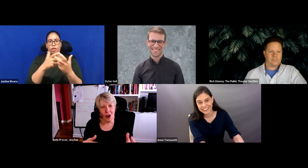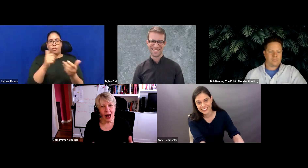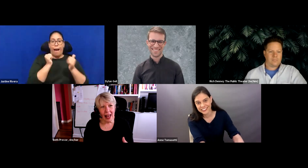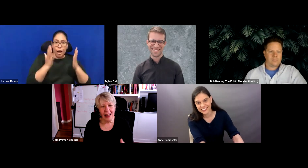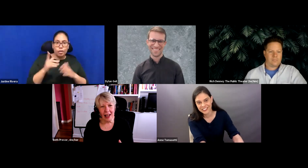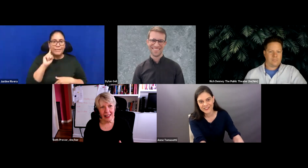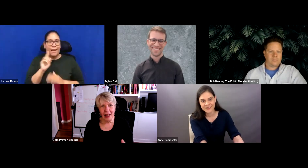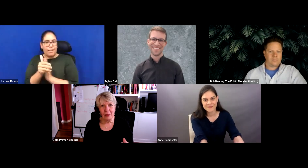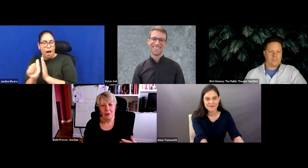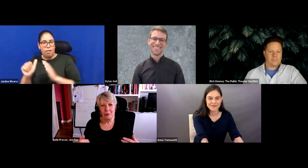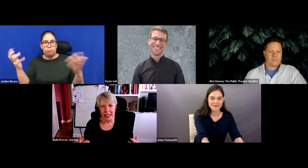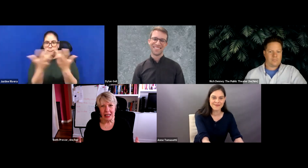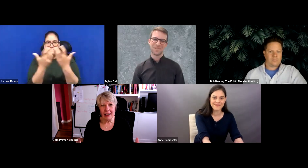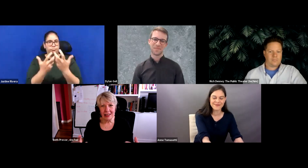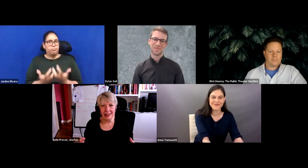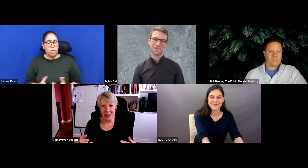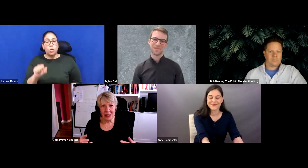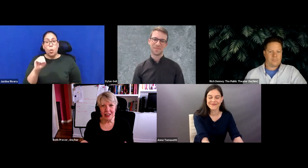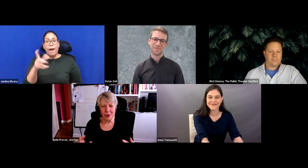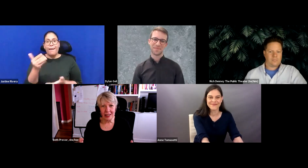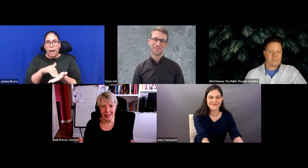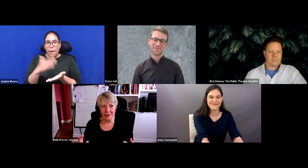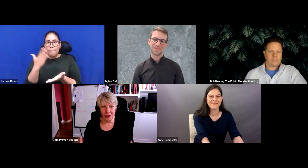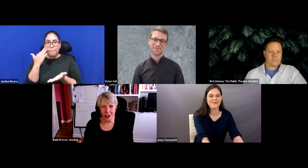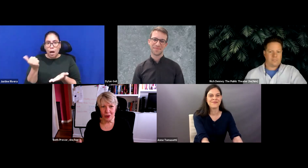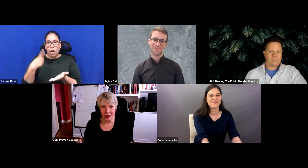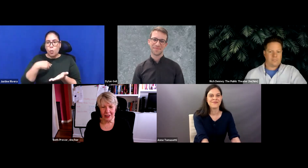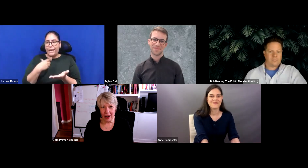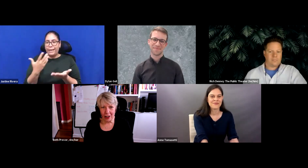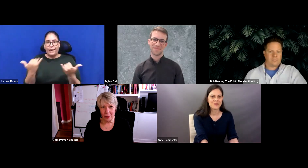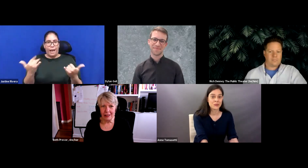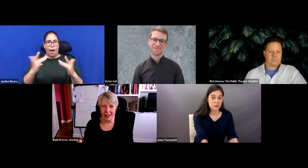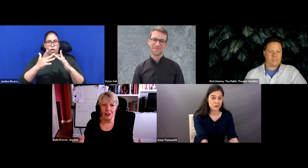you know, again, because we're in this virtual environment and